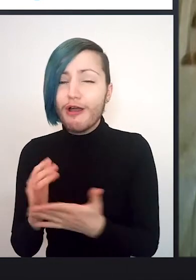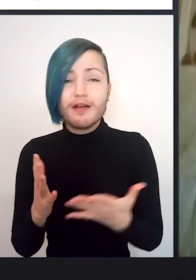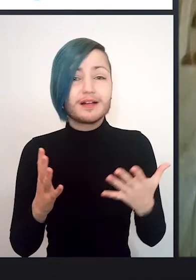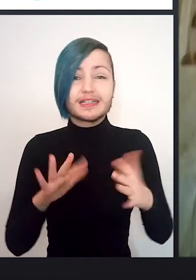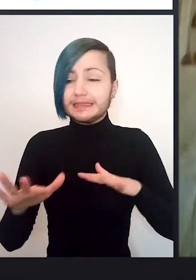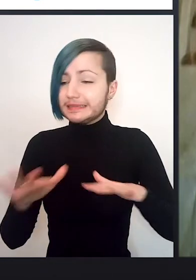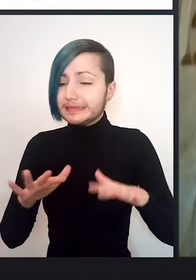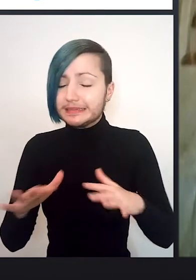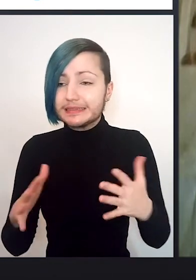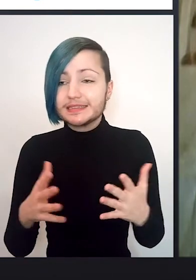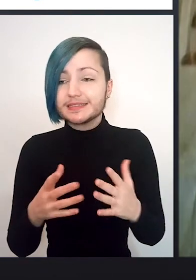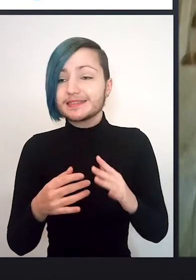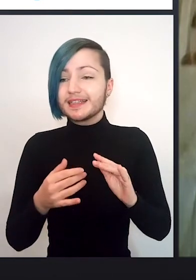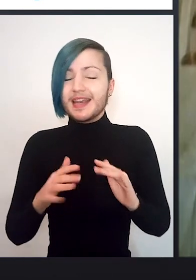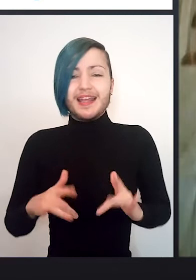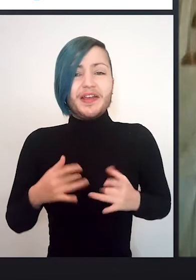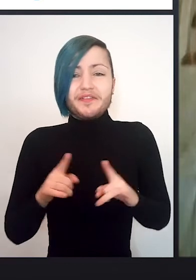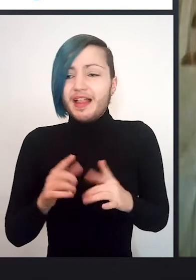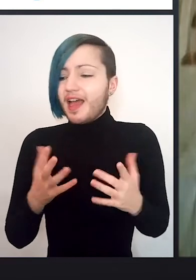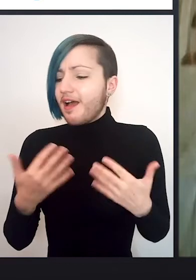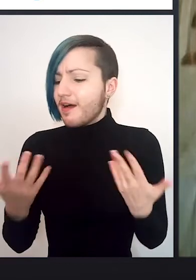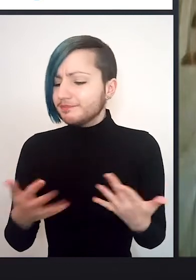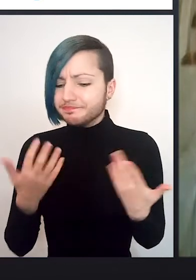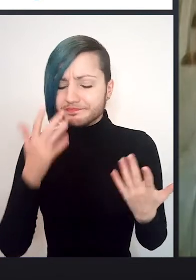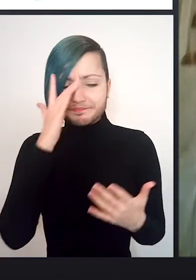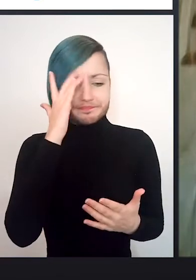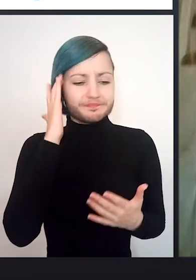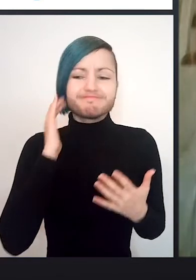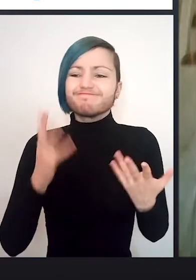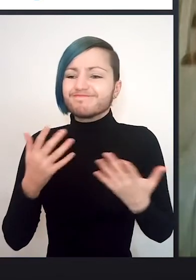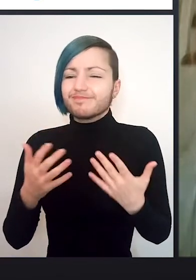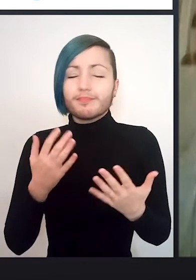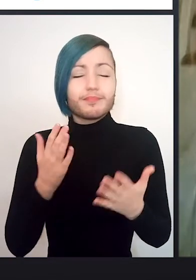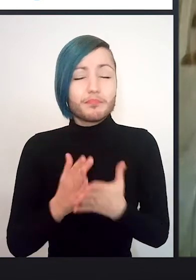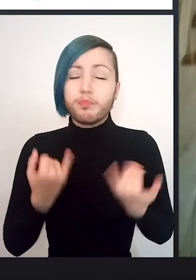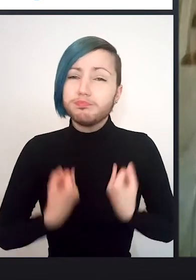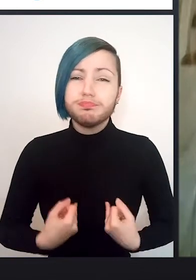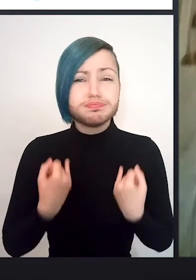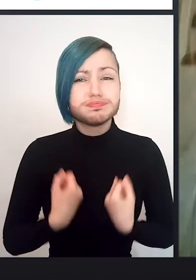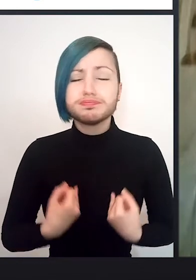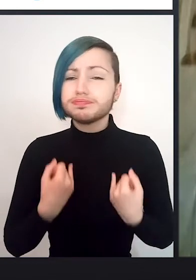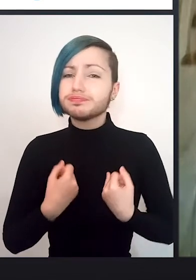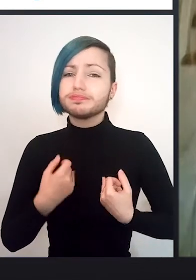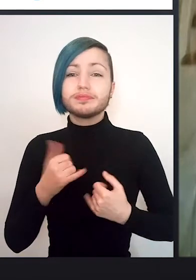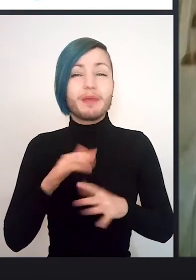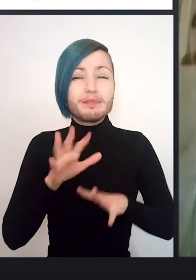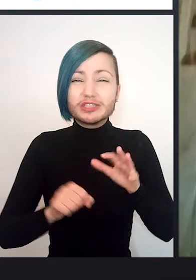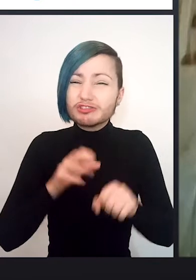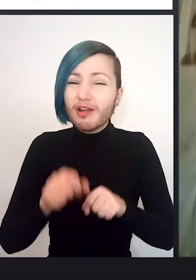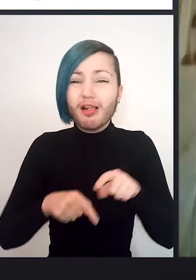There are moments when you're very ill and you struggle to get from one end of the